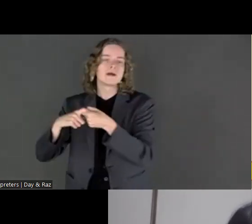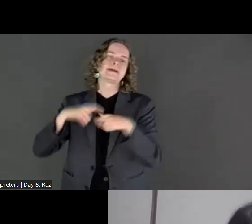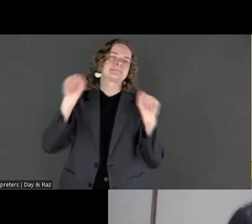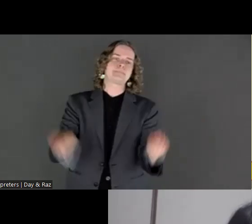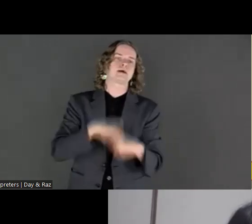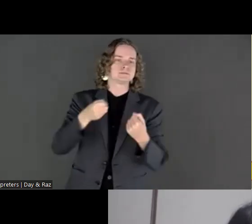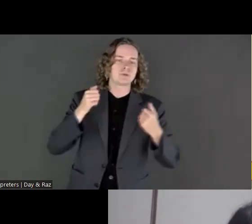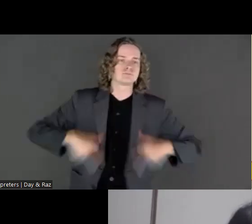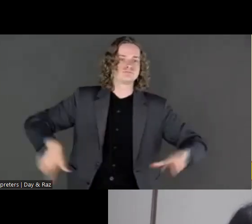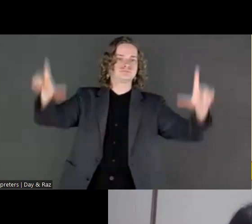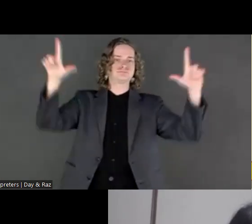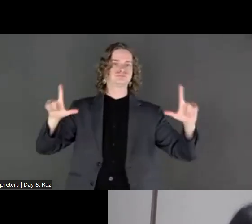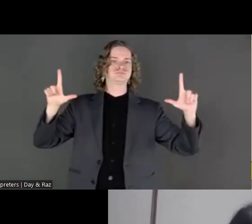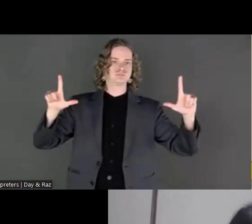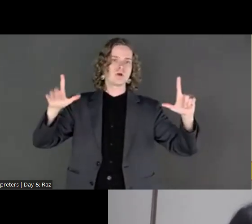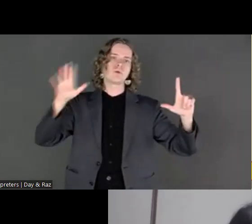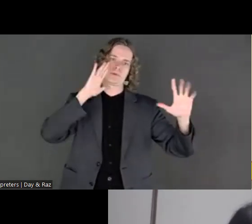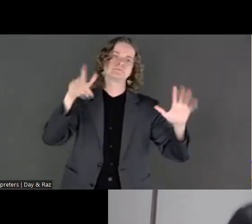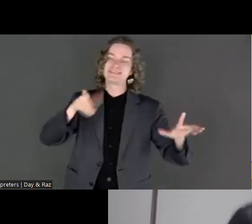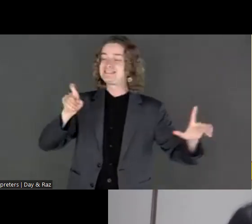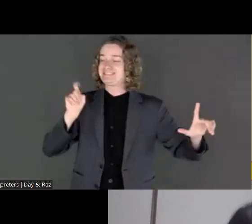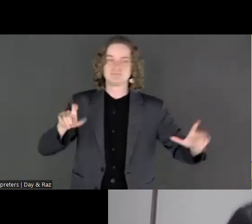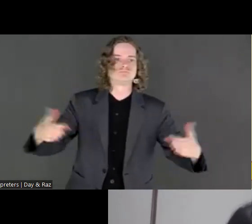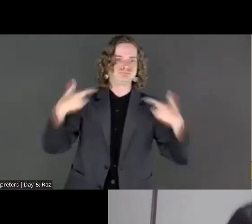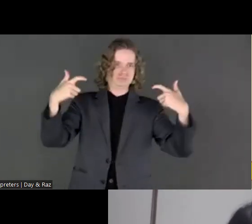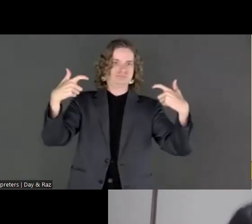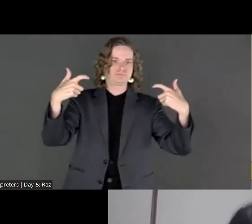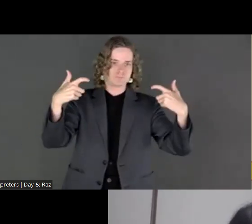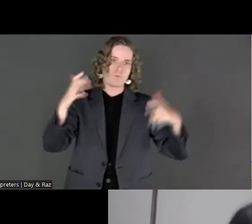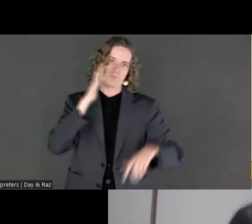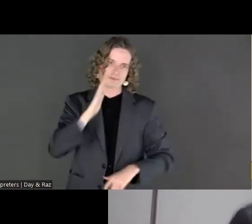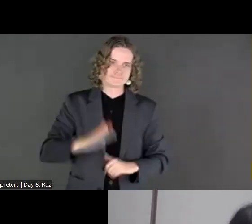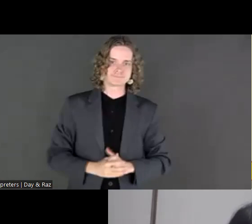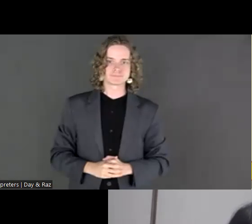monitoring the chat box and we'll try to respond to questions during the event where possible.